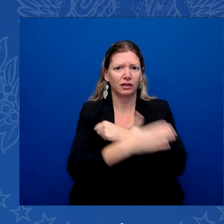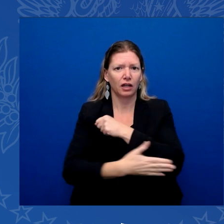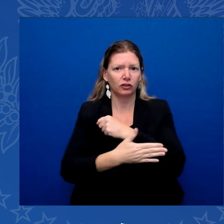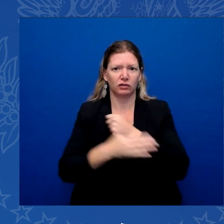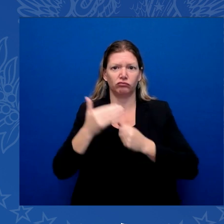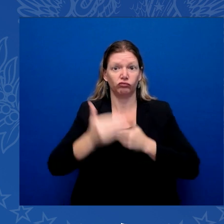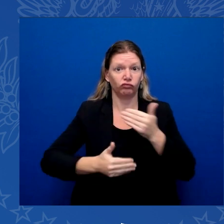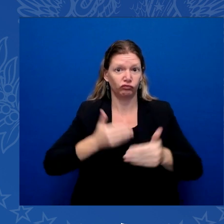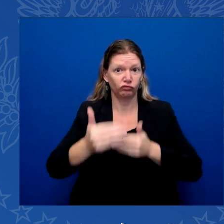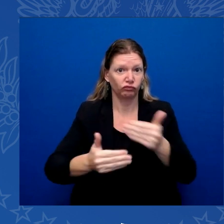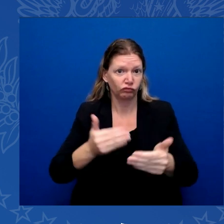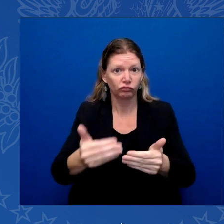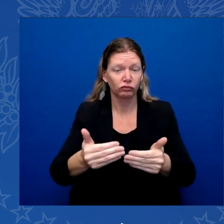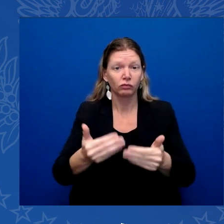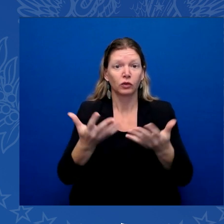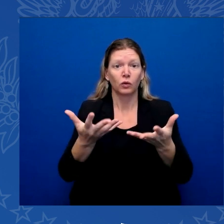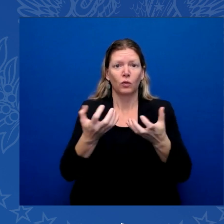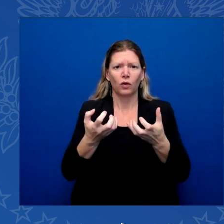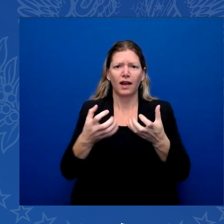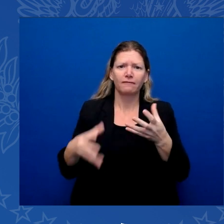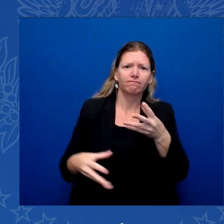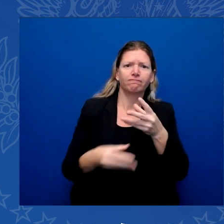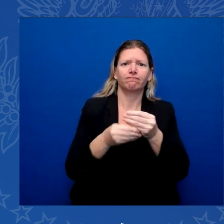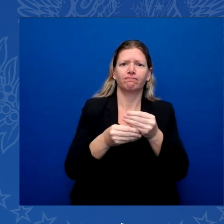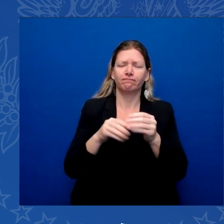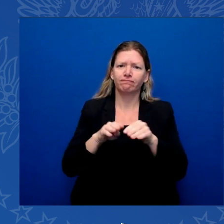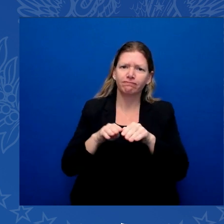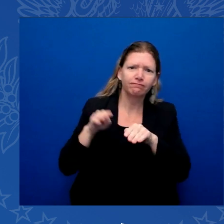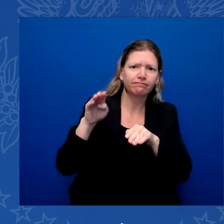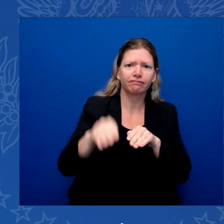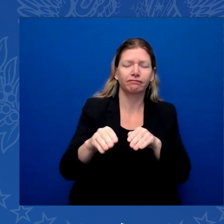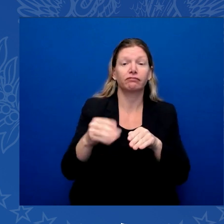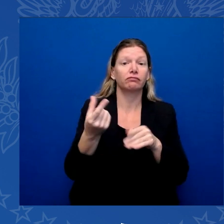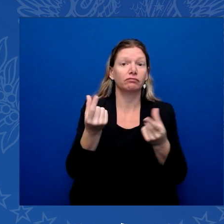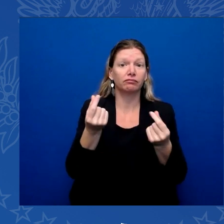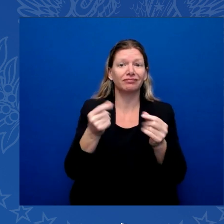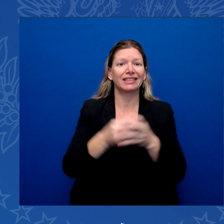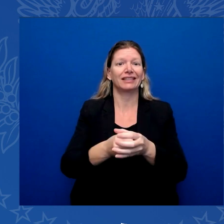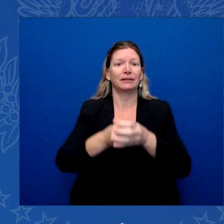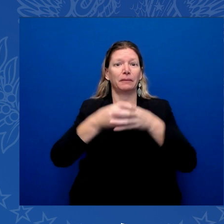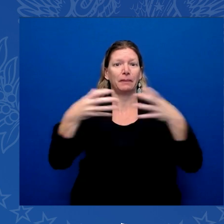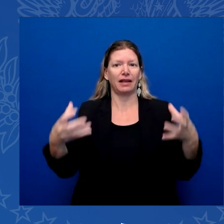to expand the scope of cooperation to wider areas, including supply chains,